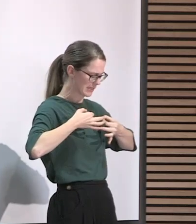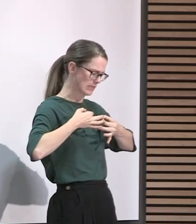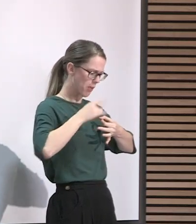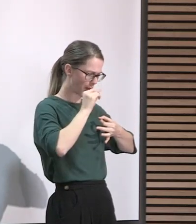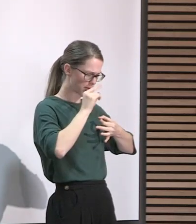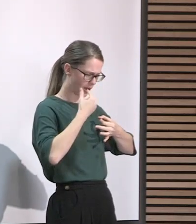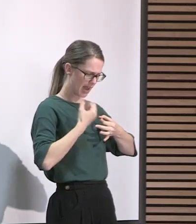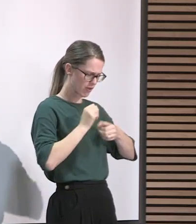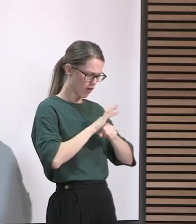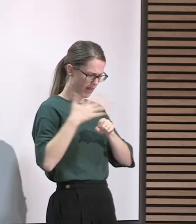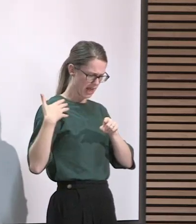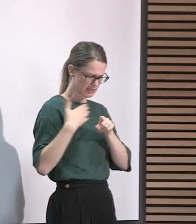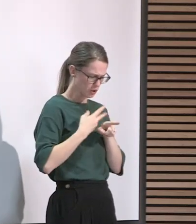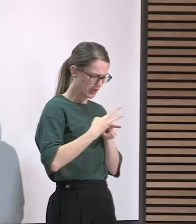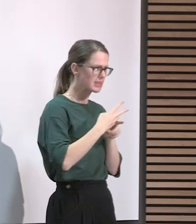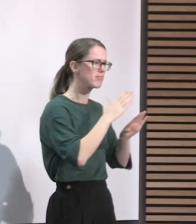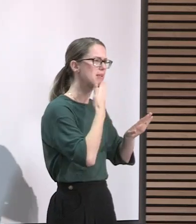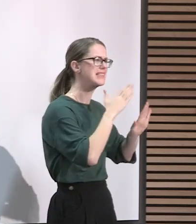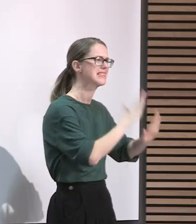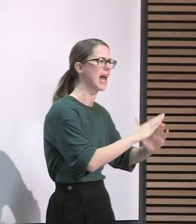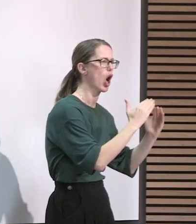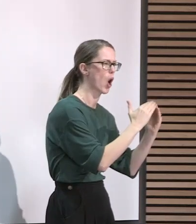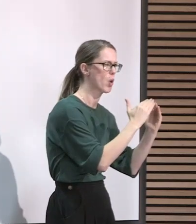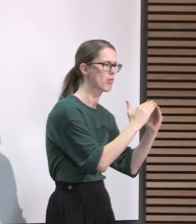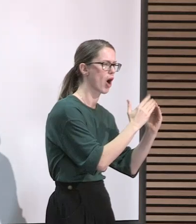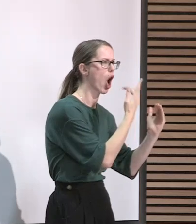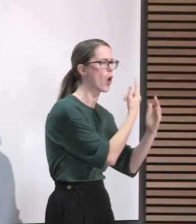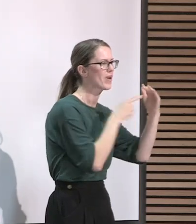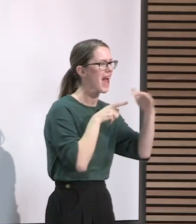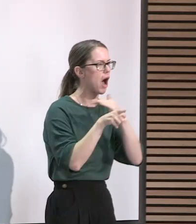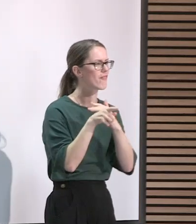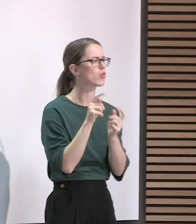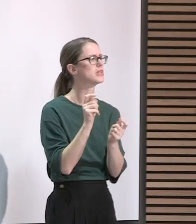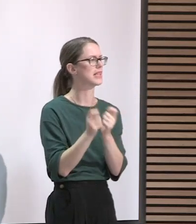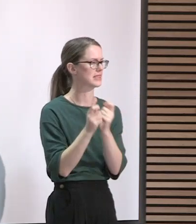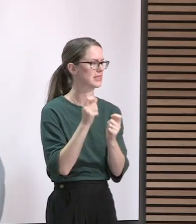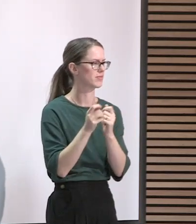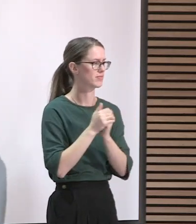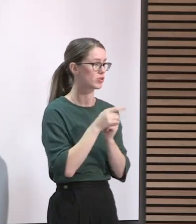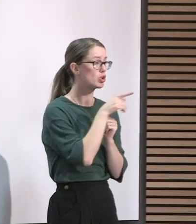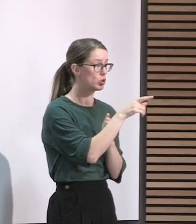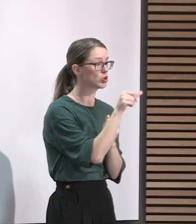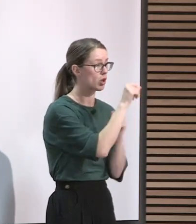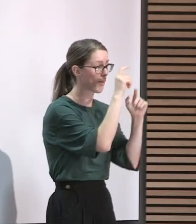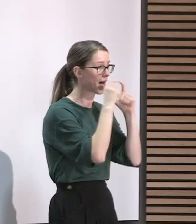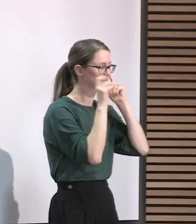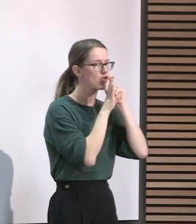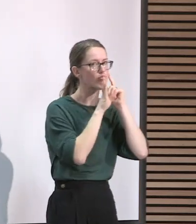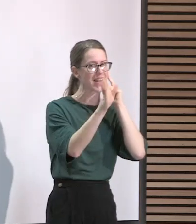unwell, or has experienced any signs of COVID-19 in the past two weeks, should stay at home